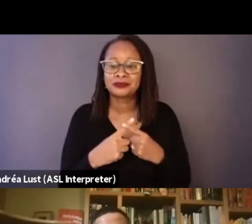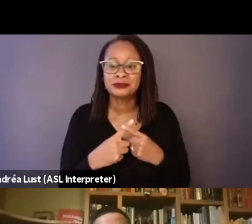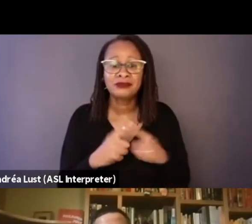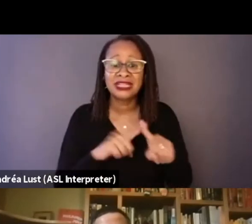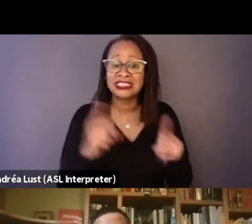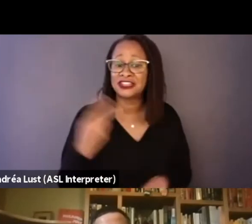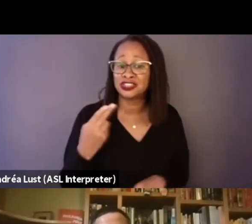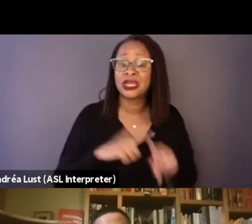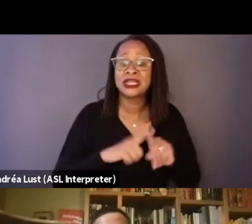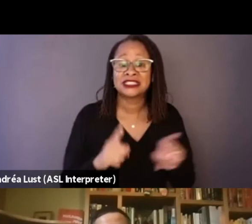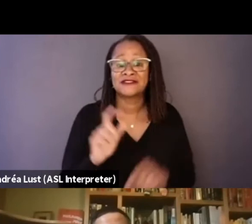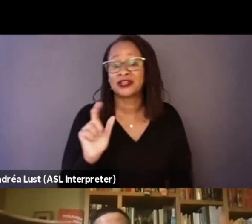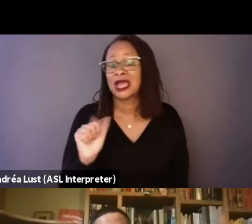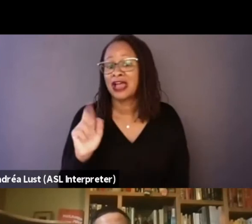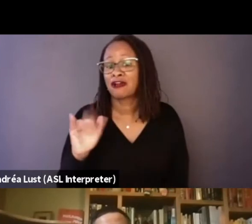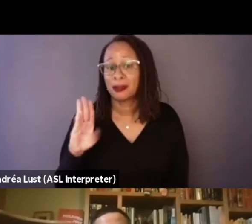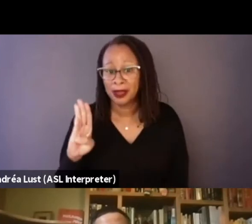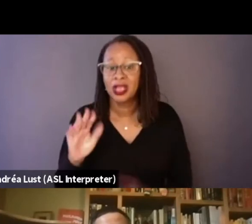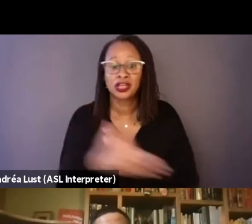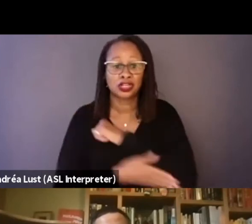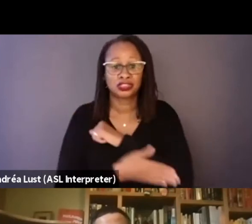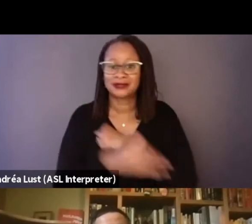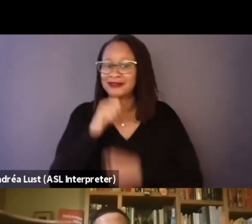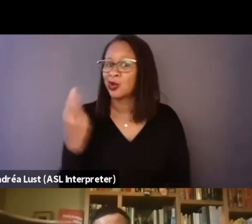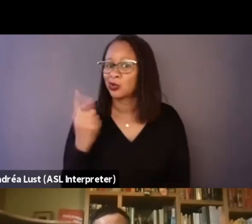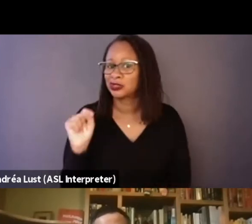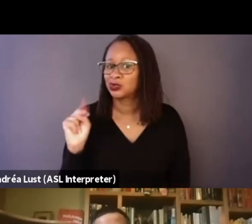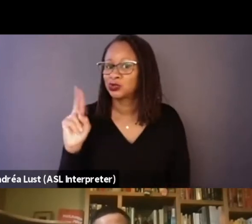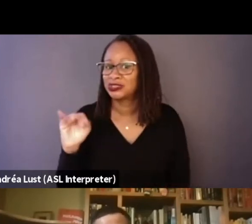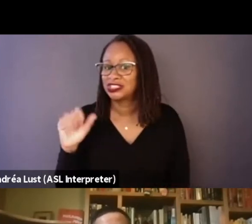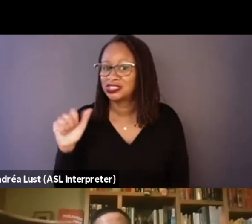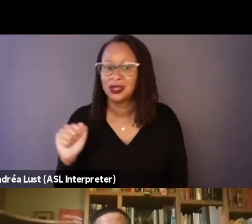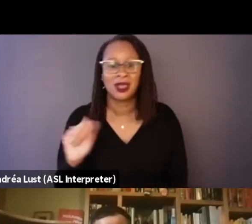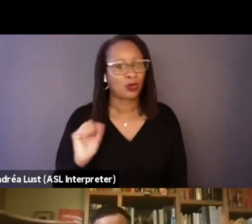of different Arab countries. Not just Tunisia, we're all really different and we all have different histories